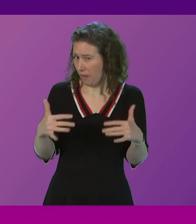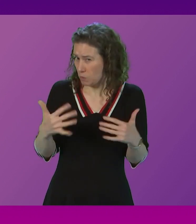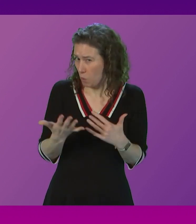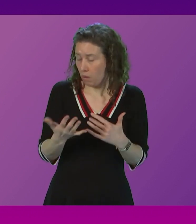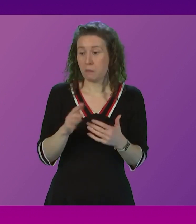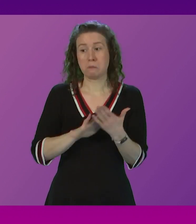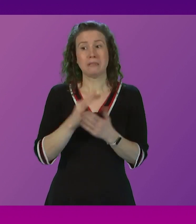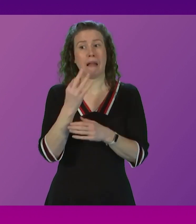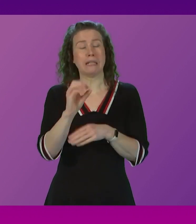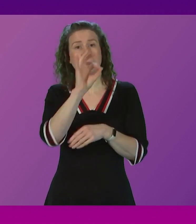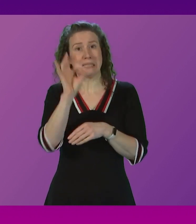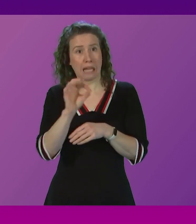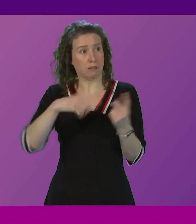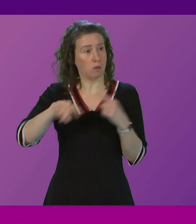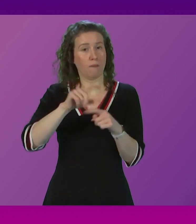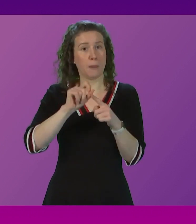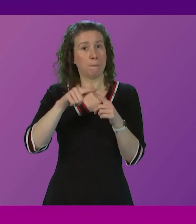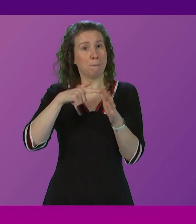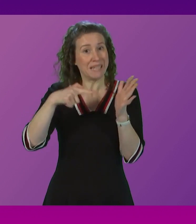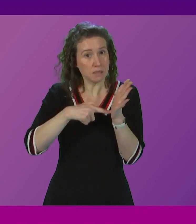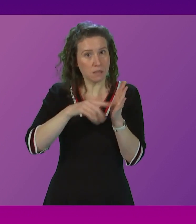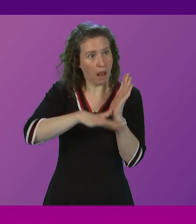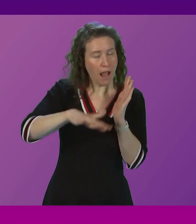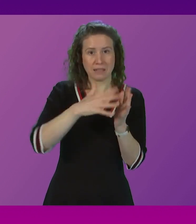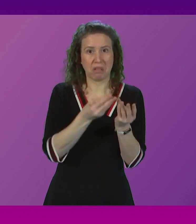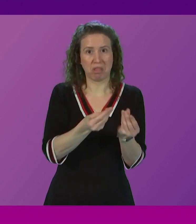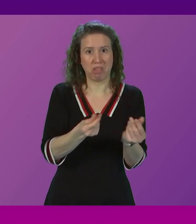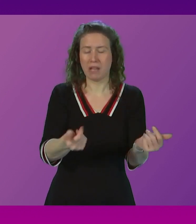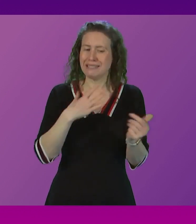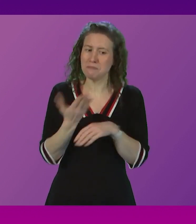Scotland’s peatlands are degraded. The First Minister said earlier that the biodiversity